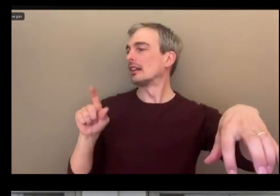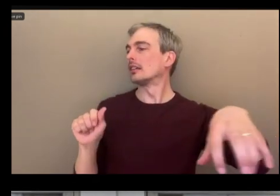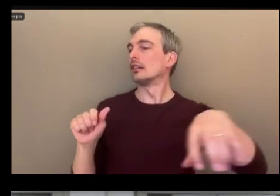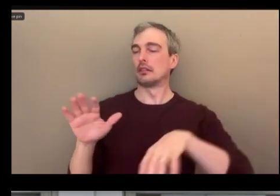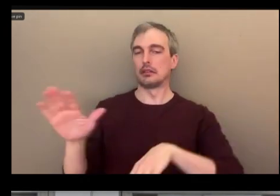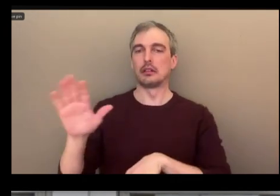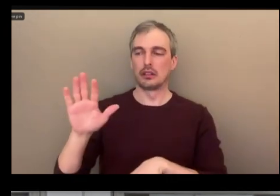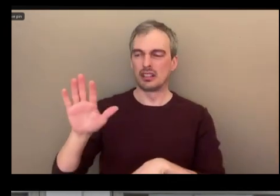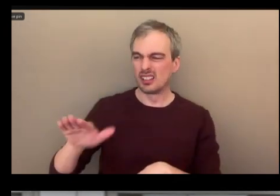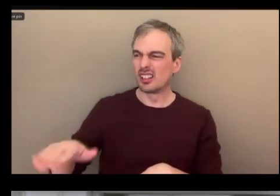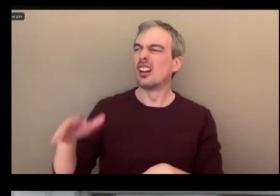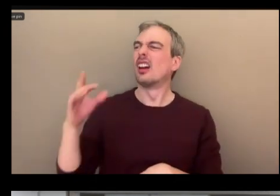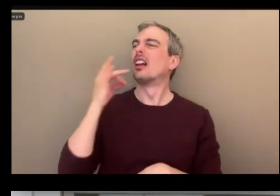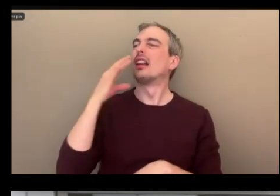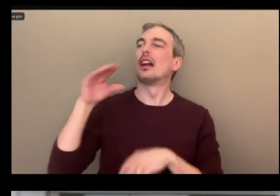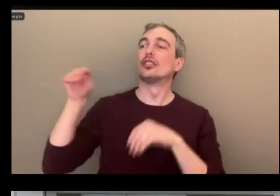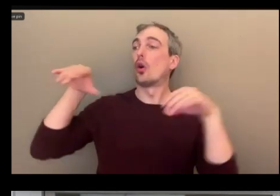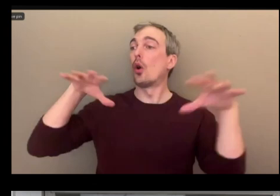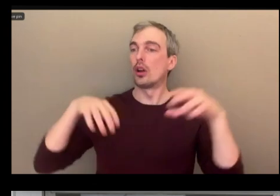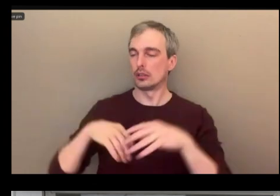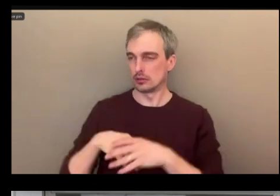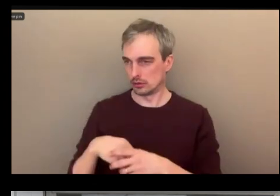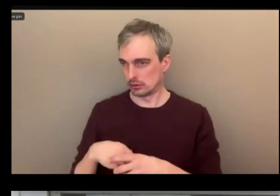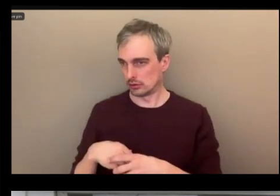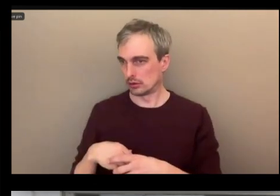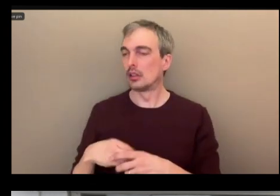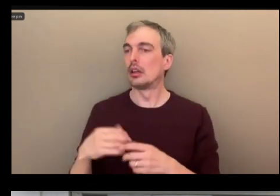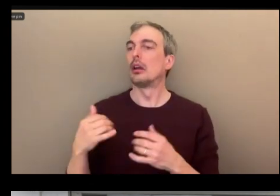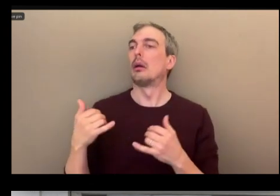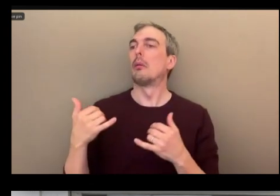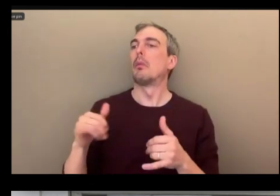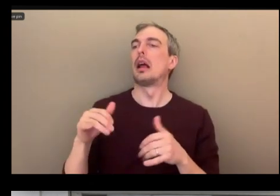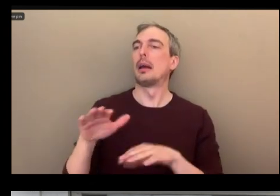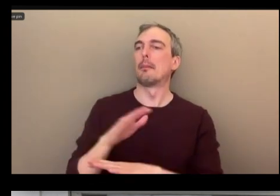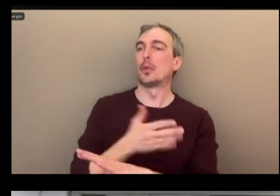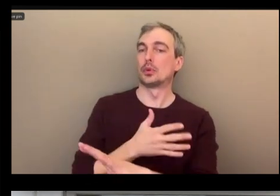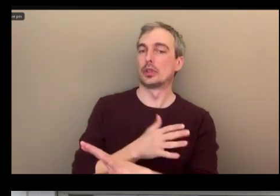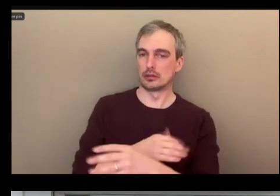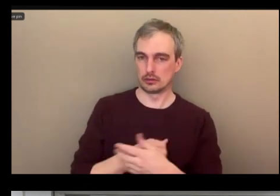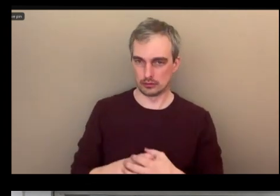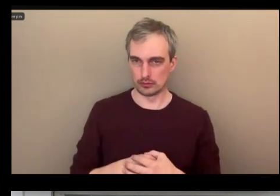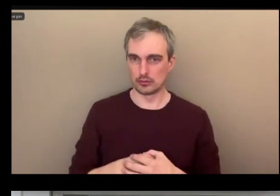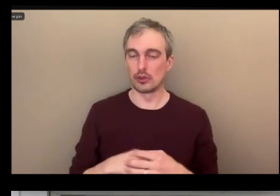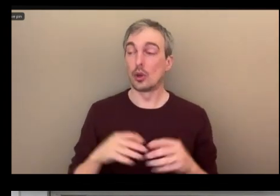To understand those experiences? Because for people who don't have a disability, that's just everyday life.